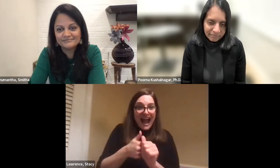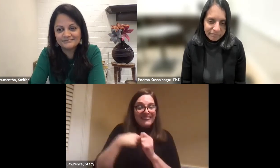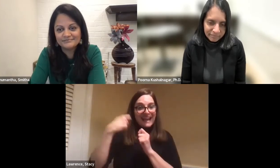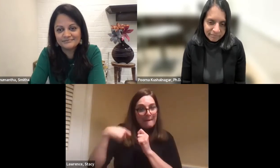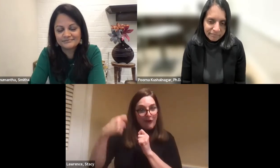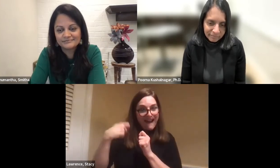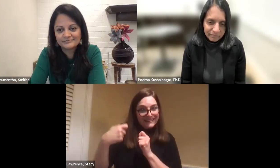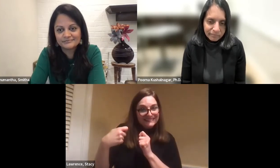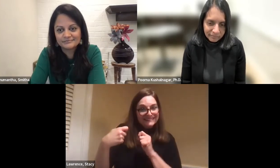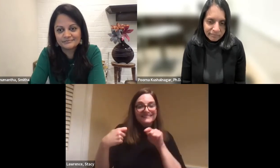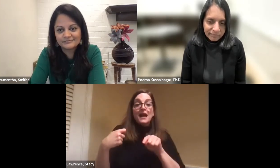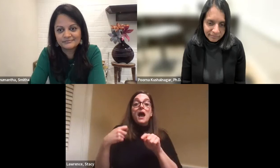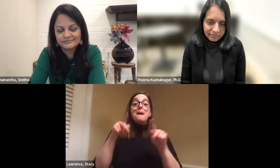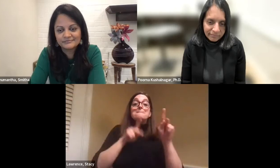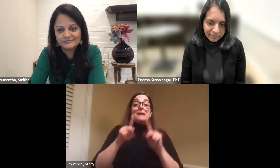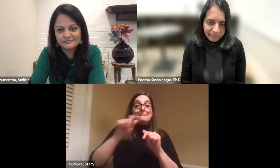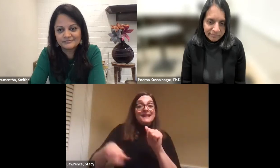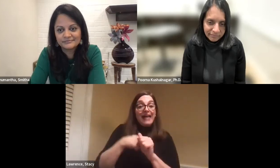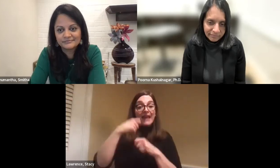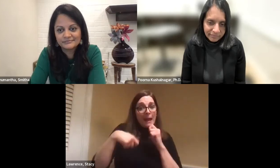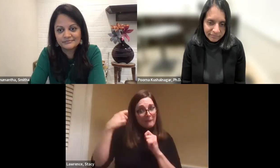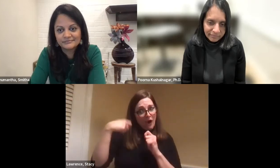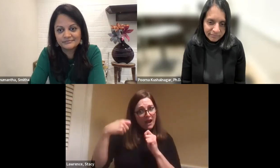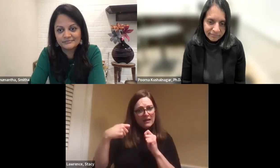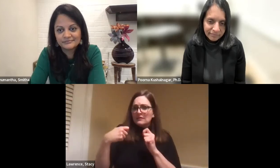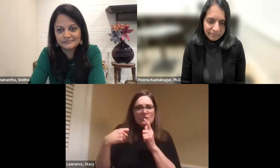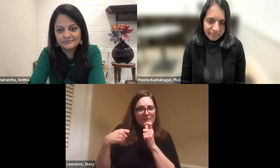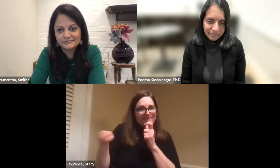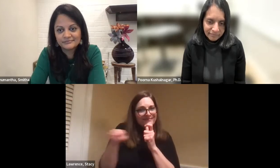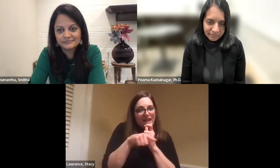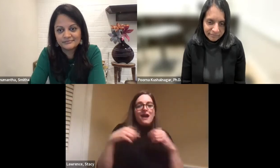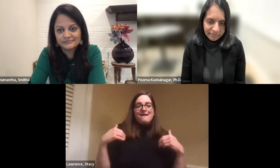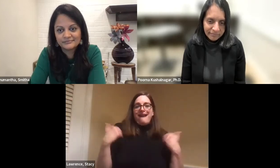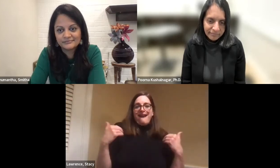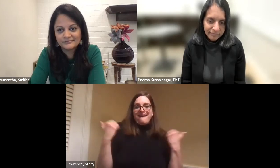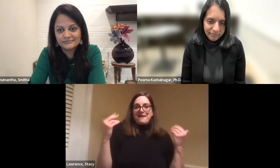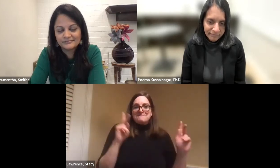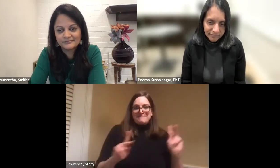wonderful people who have been working behind the cameras. People who have been behind the cameras